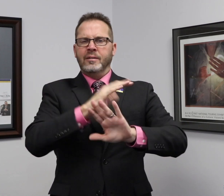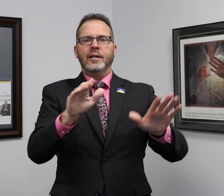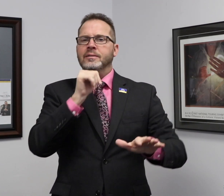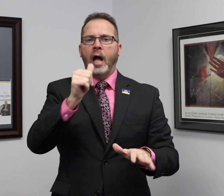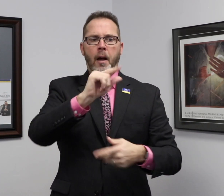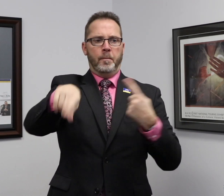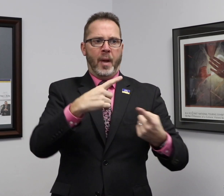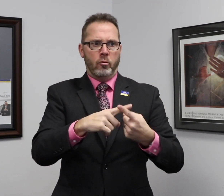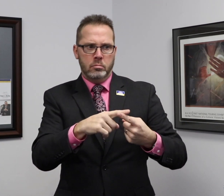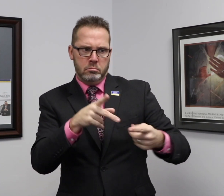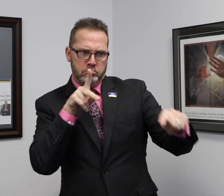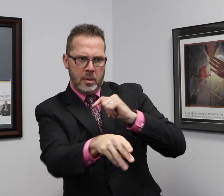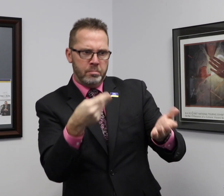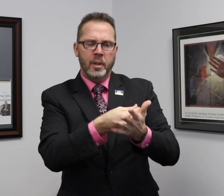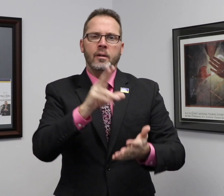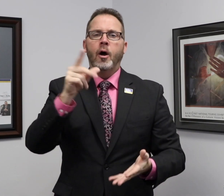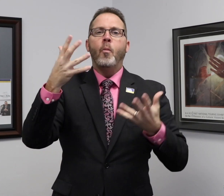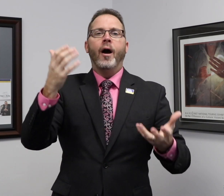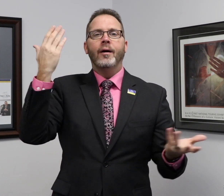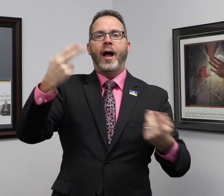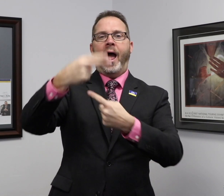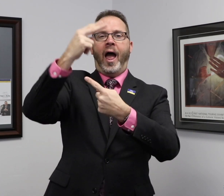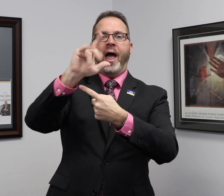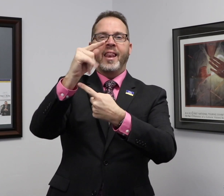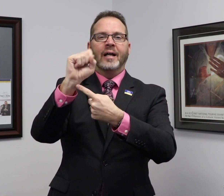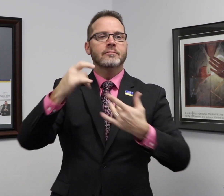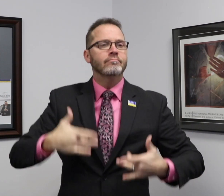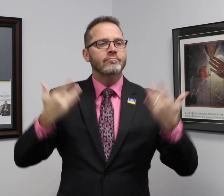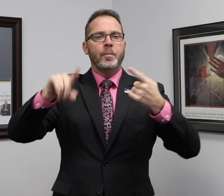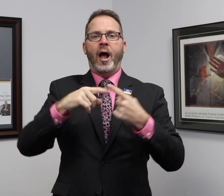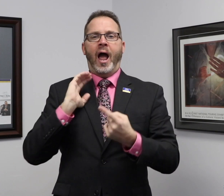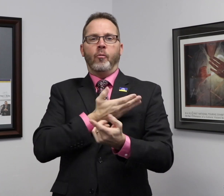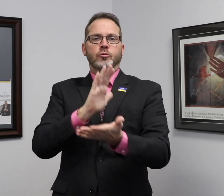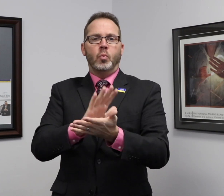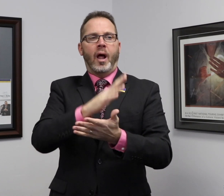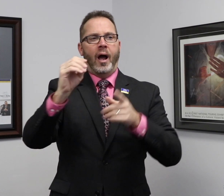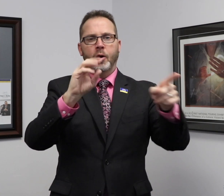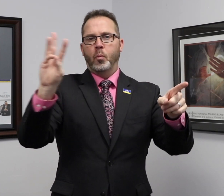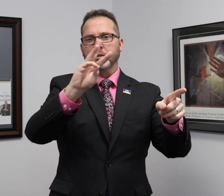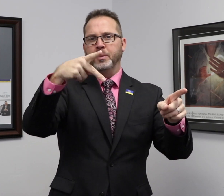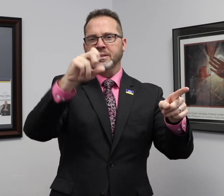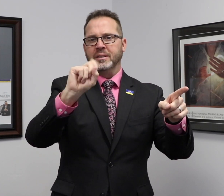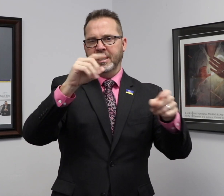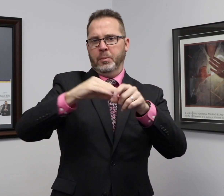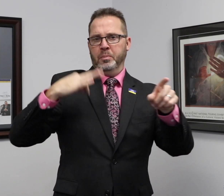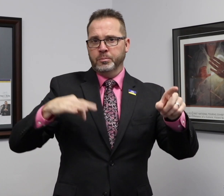that they were not asking for testimony because there were concerns of budgetary cuts. Rather they want to give us an opportunity to highlight the programs and services